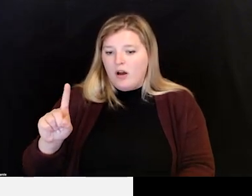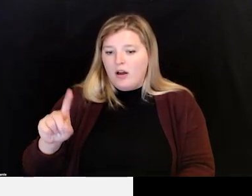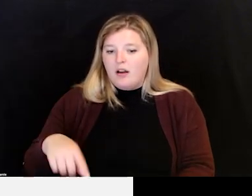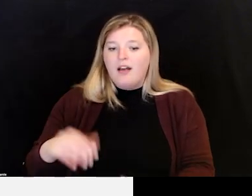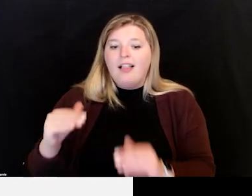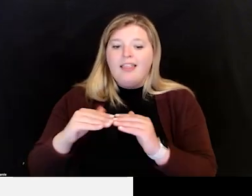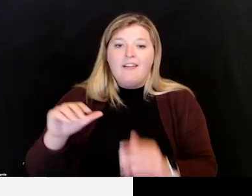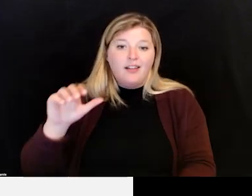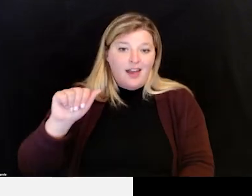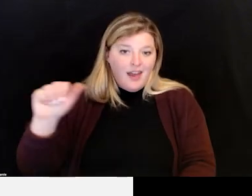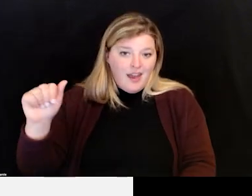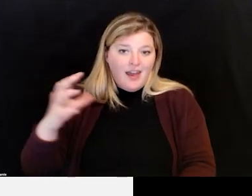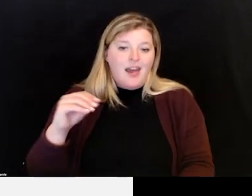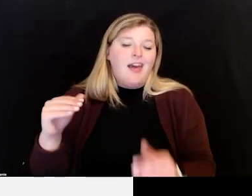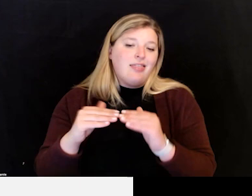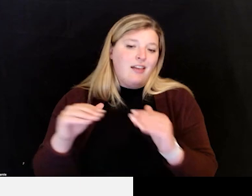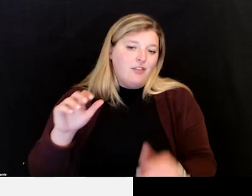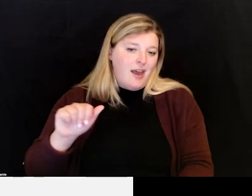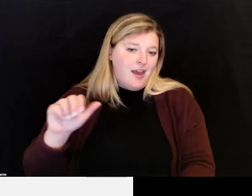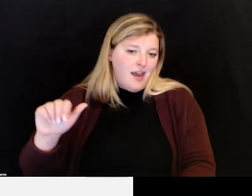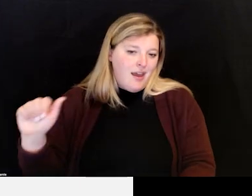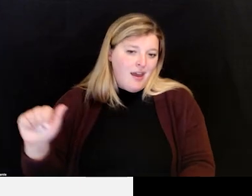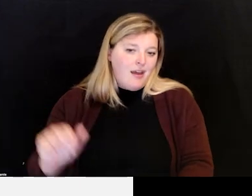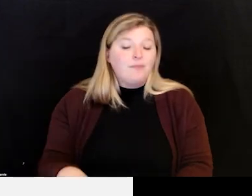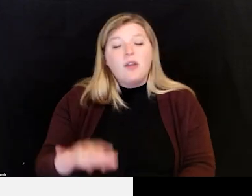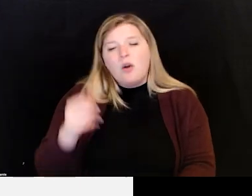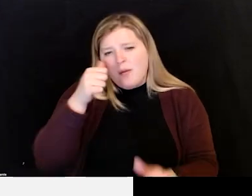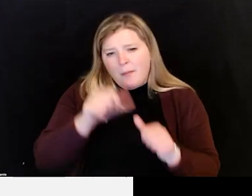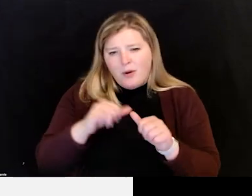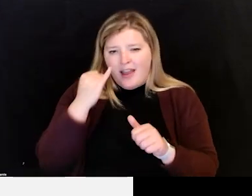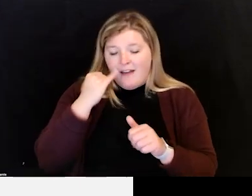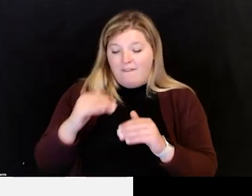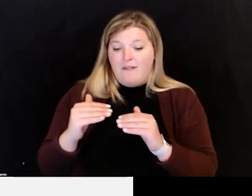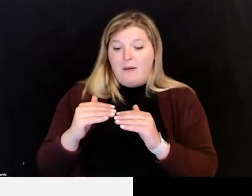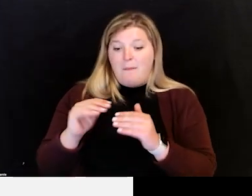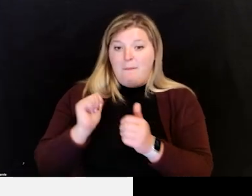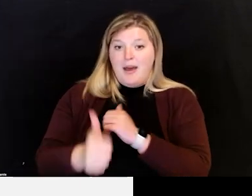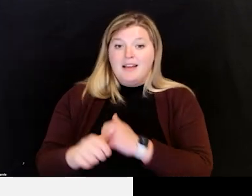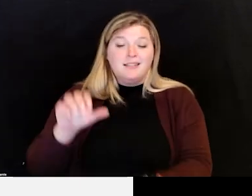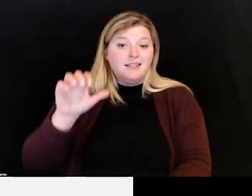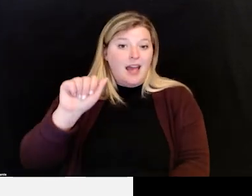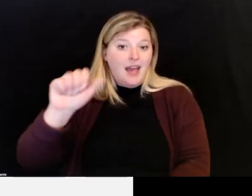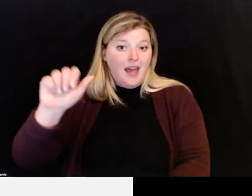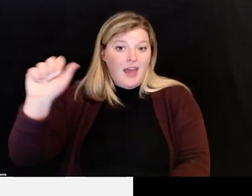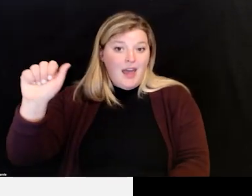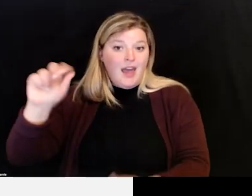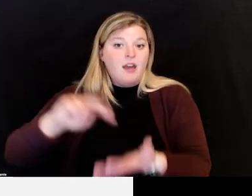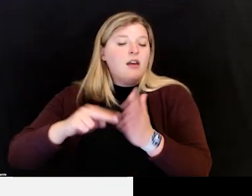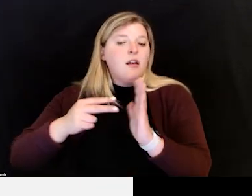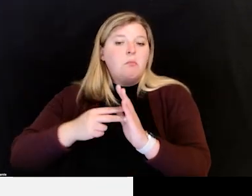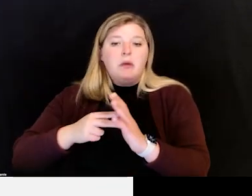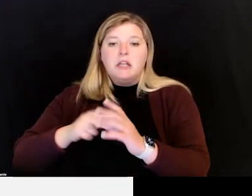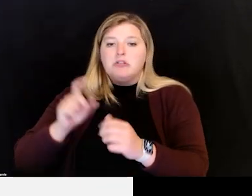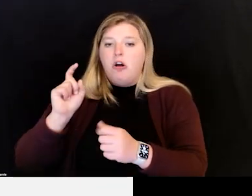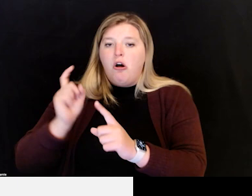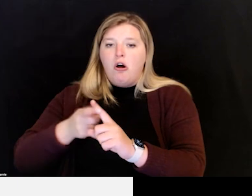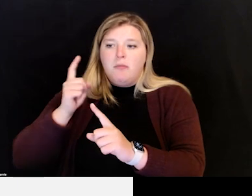I mentioned earlier that if it passes a higher level, it automatically passes the lower levels as well.